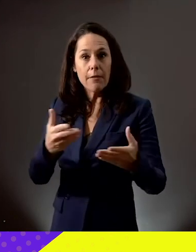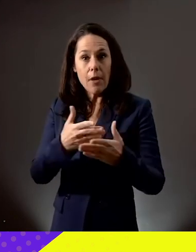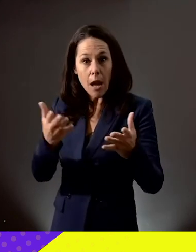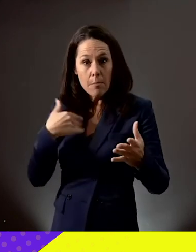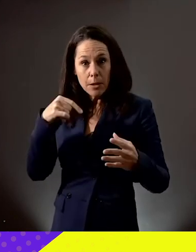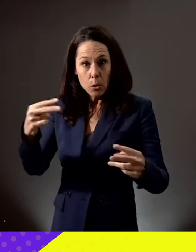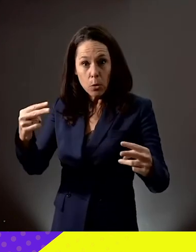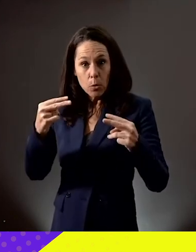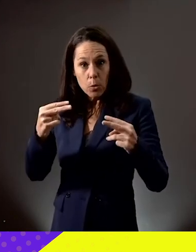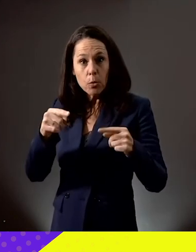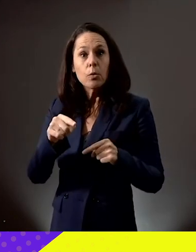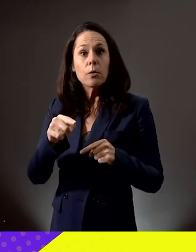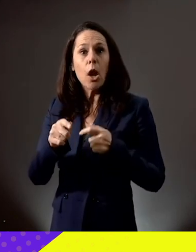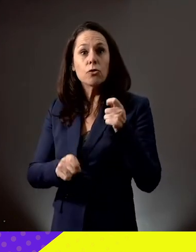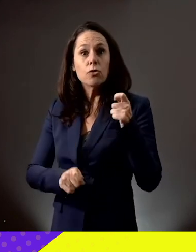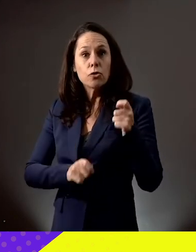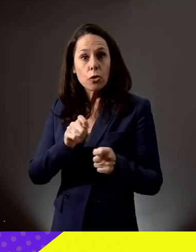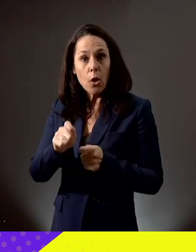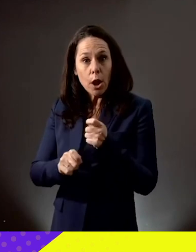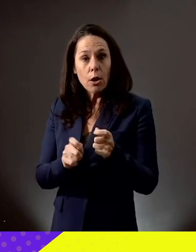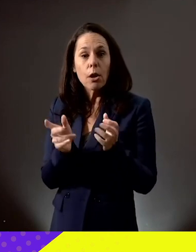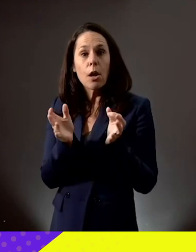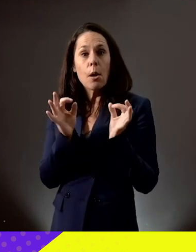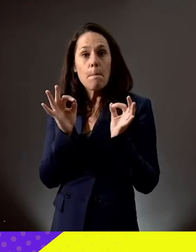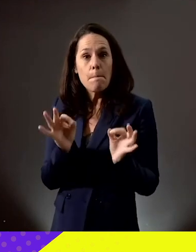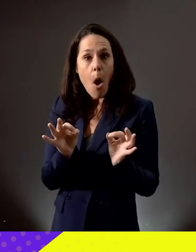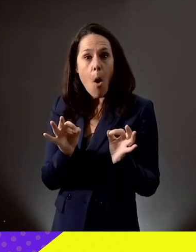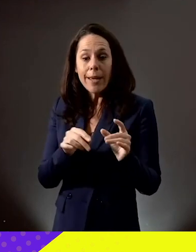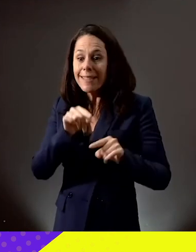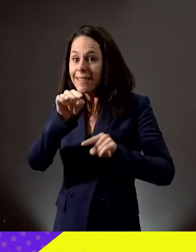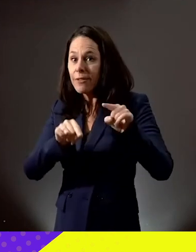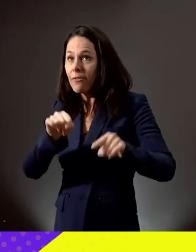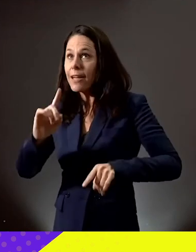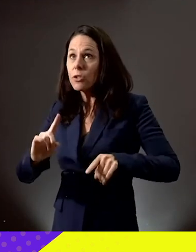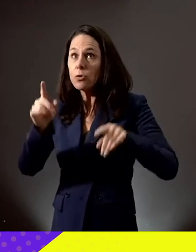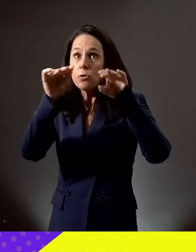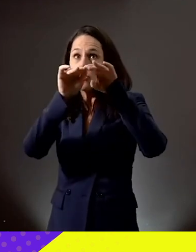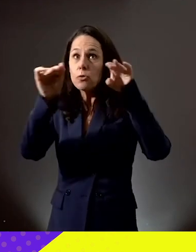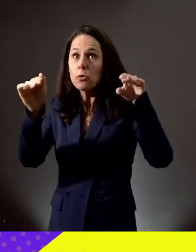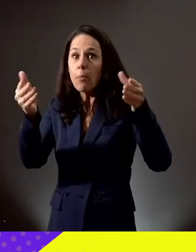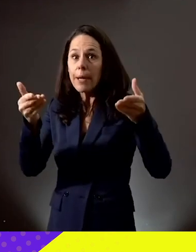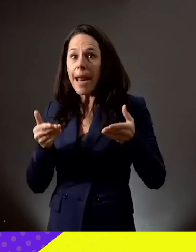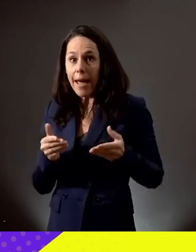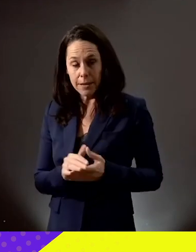Make sure you create a nice, diverse board room, also at the sub top...